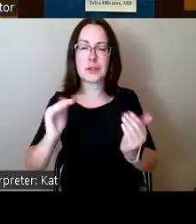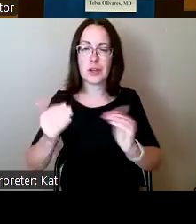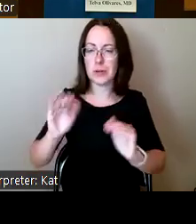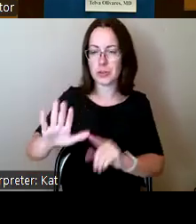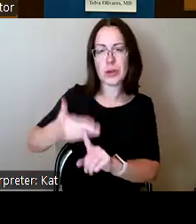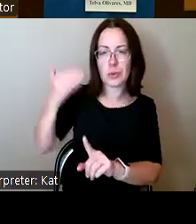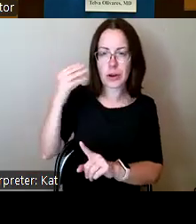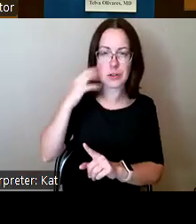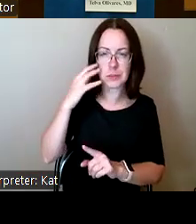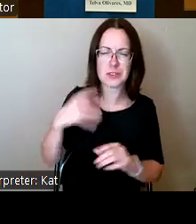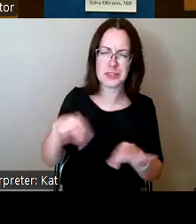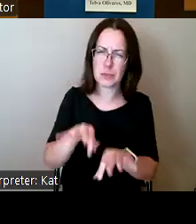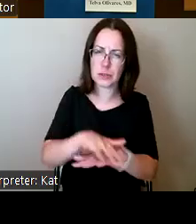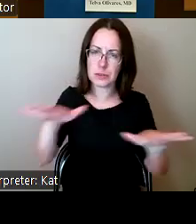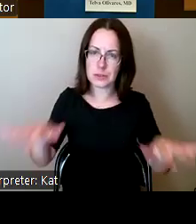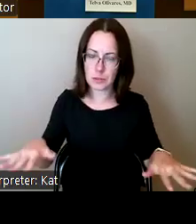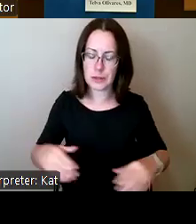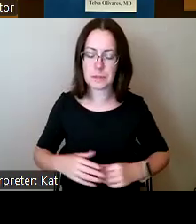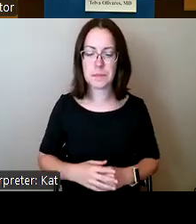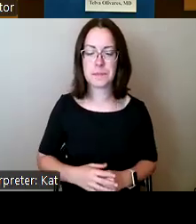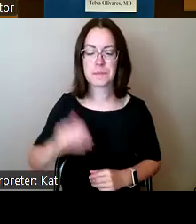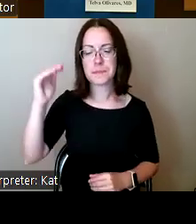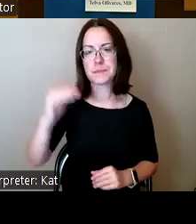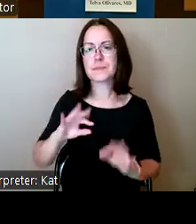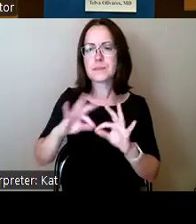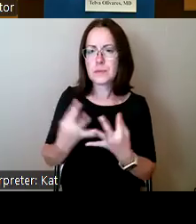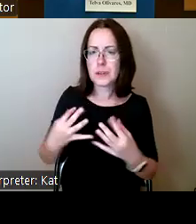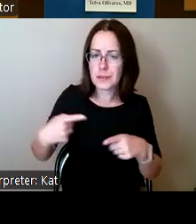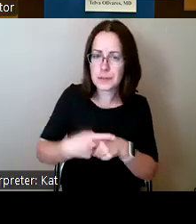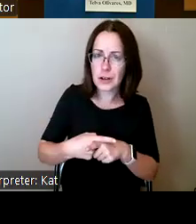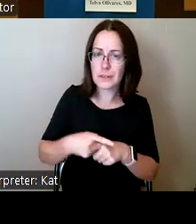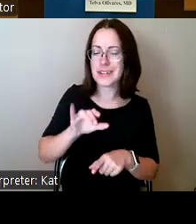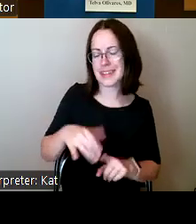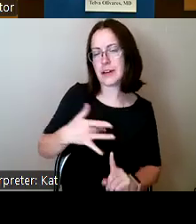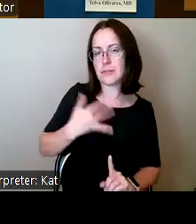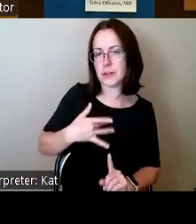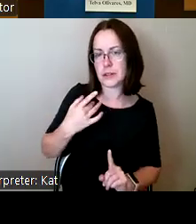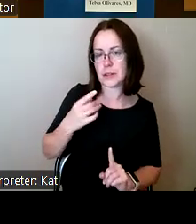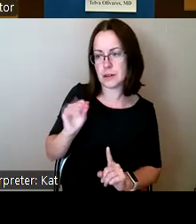conflict again that sense of being a burden on others which is so common uh in older people and